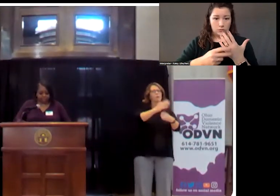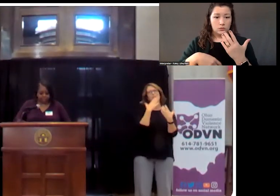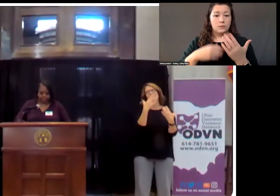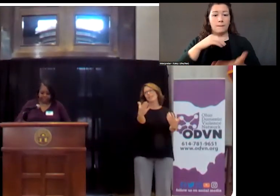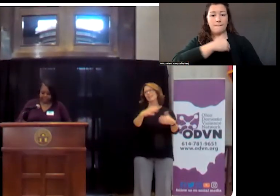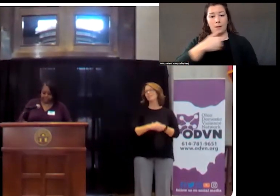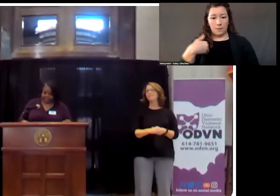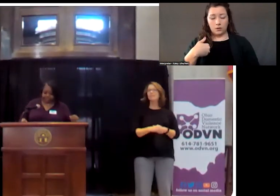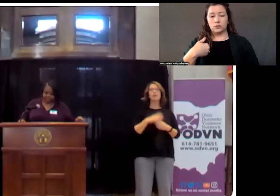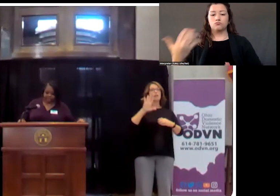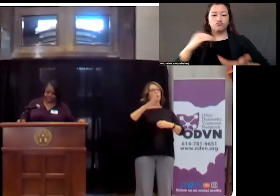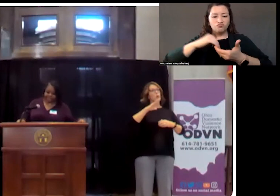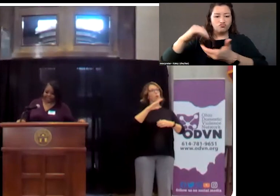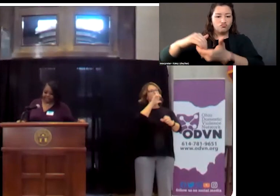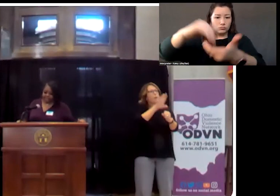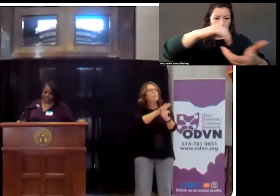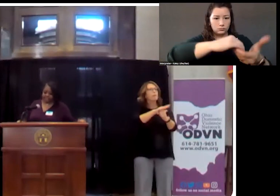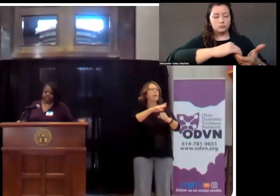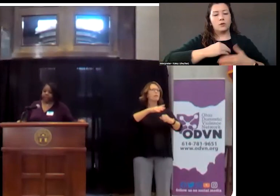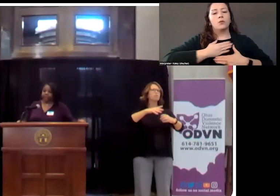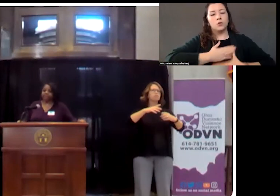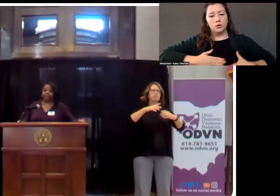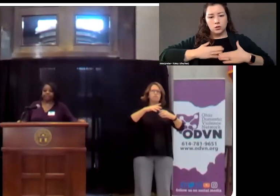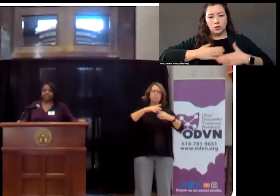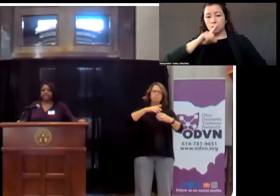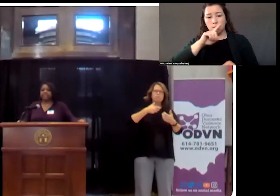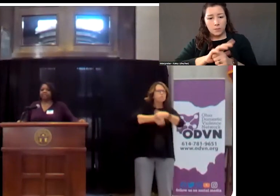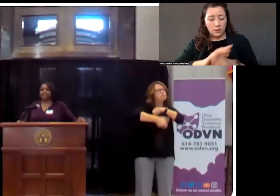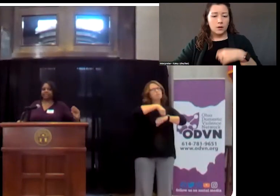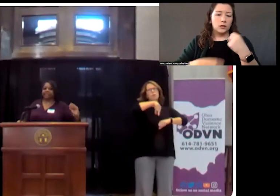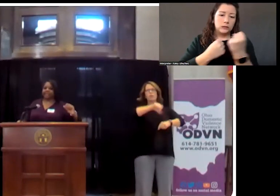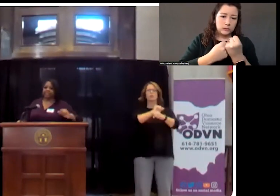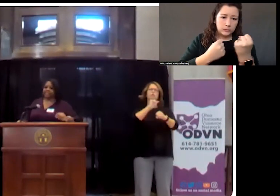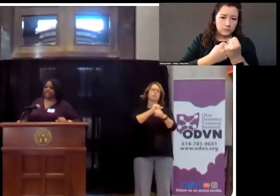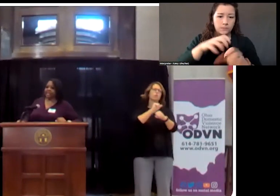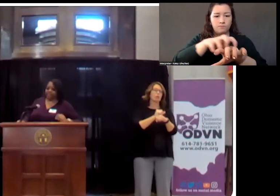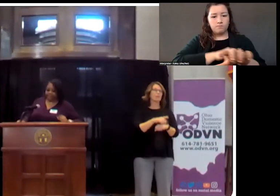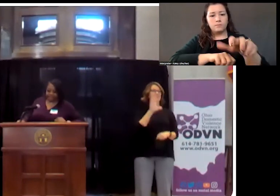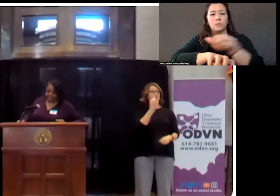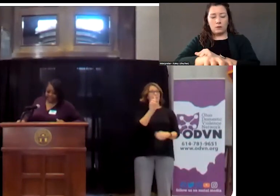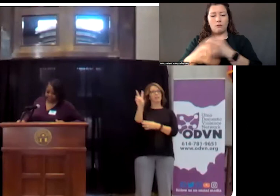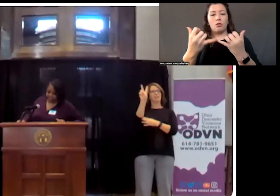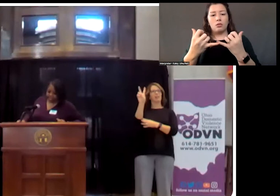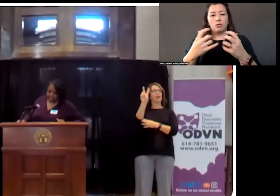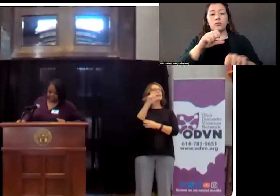We appreciate your commitment and your dedication to this work. Domestic violence is not a Franklin County problem.